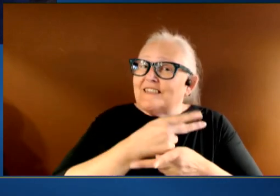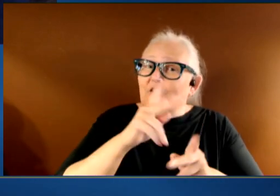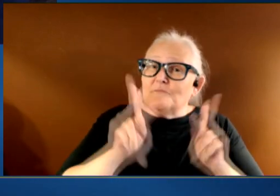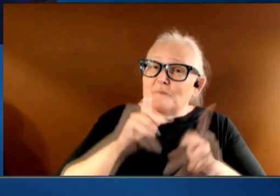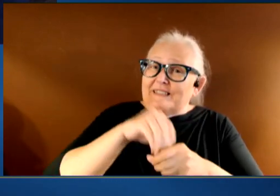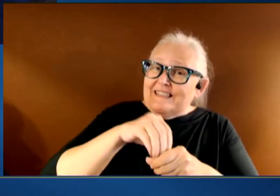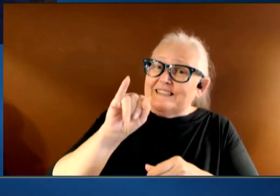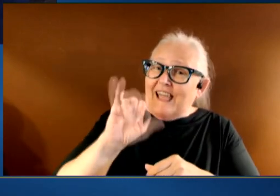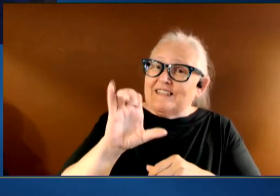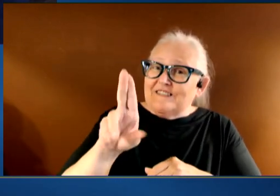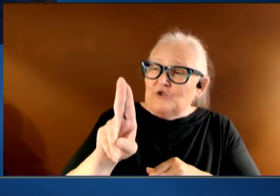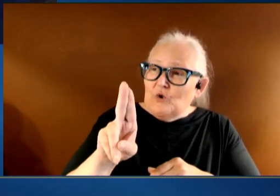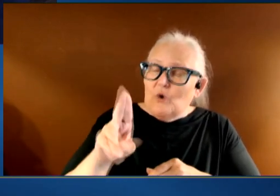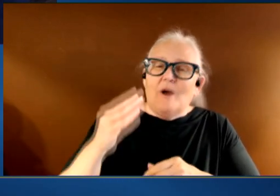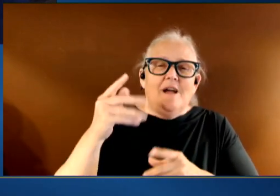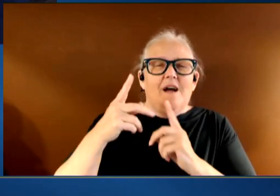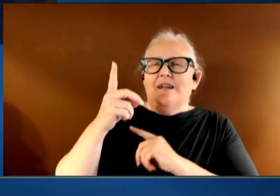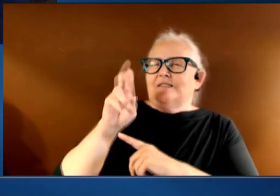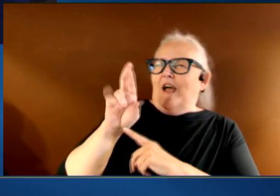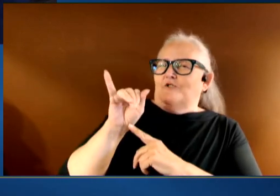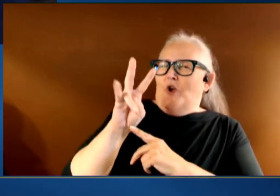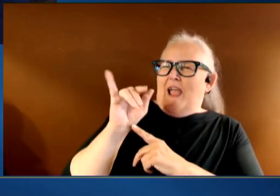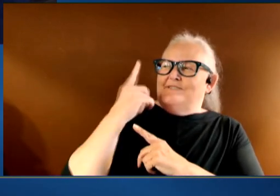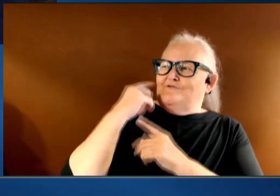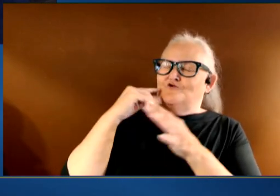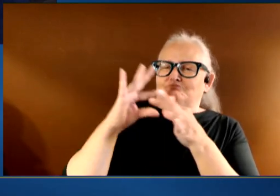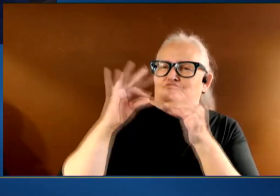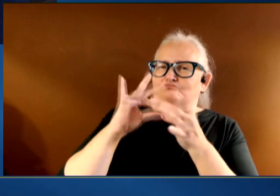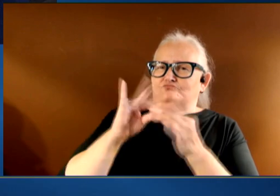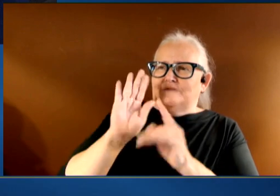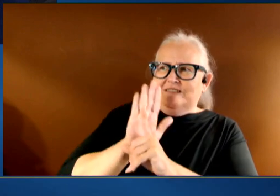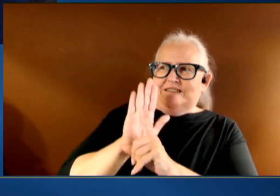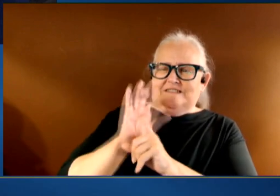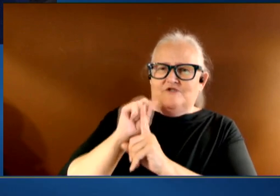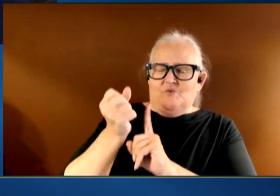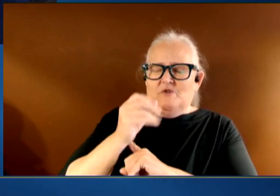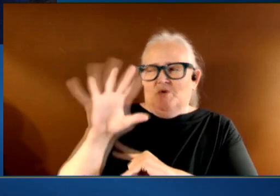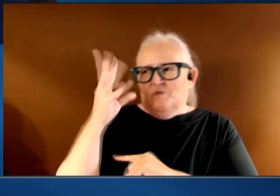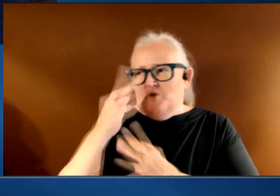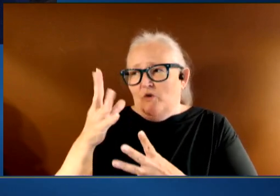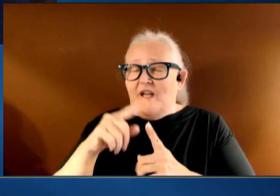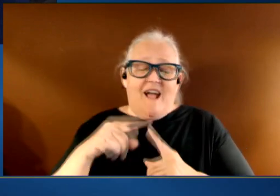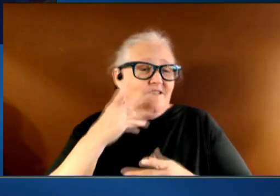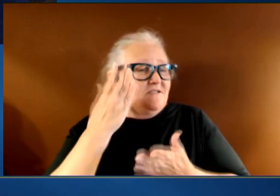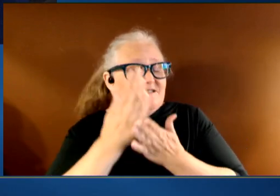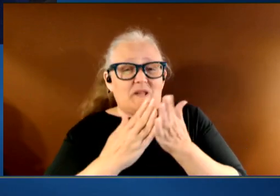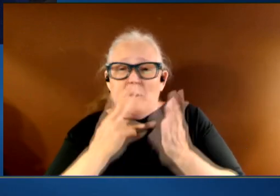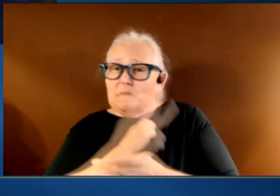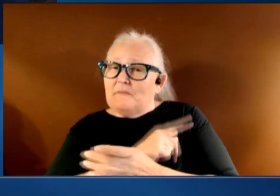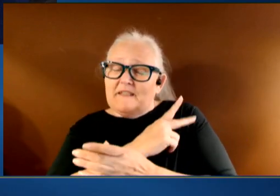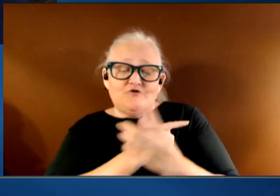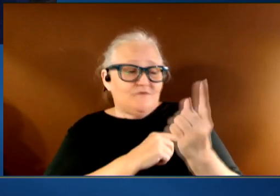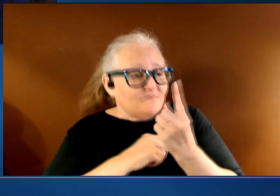story so amazingly and so beautifully, but I've seen patients for whom hydroxyurea failed them,